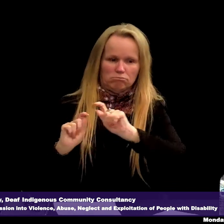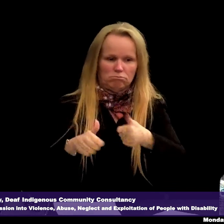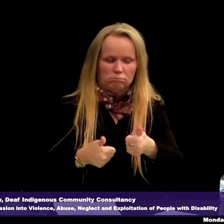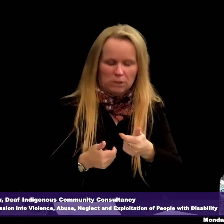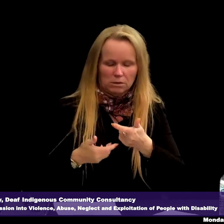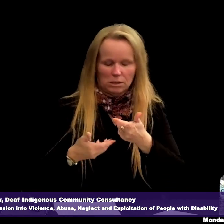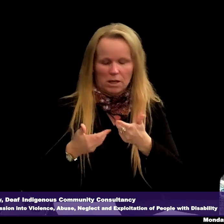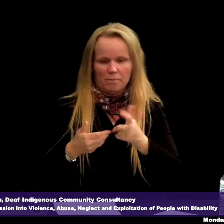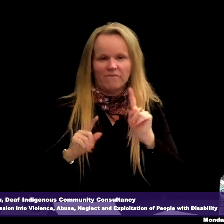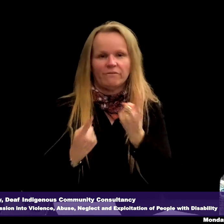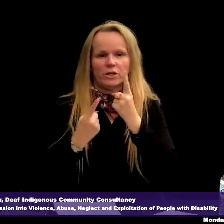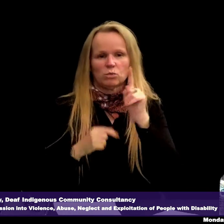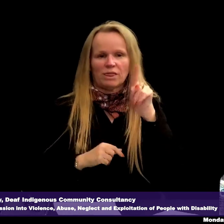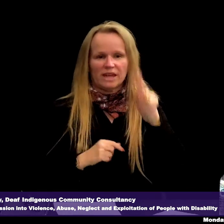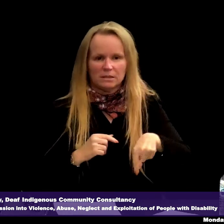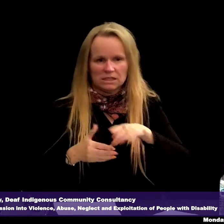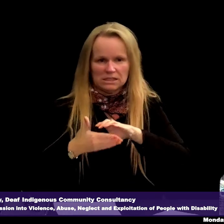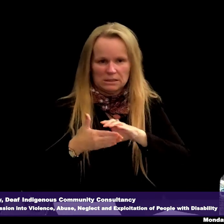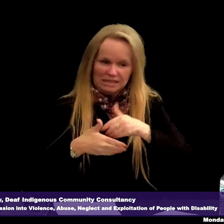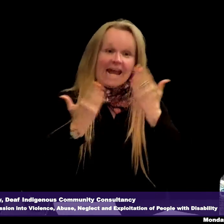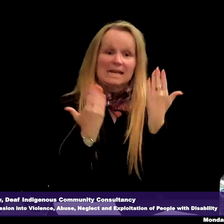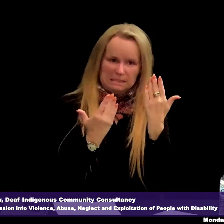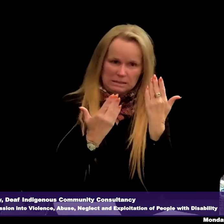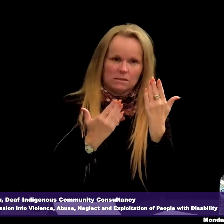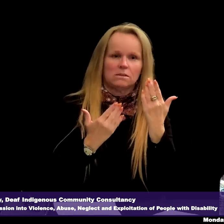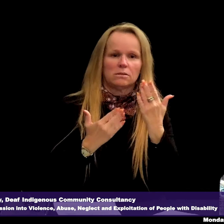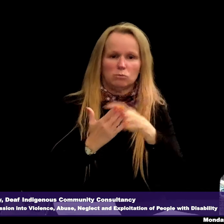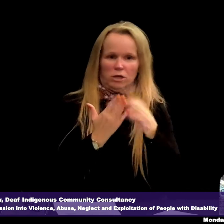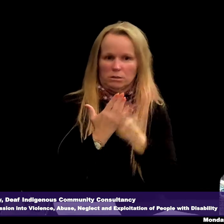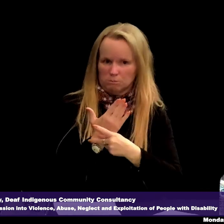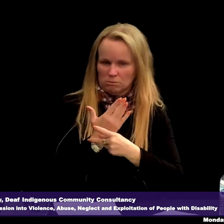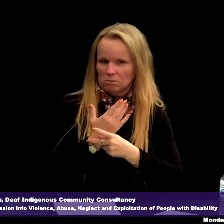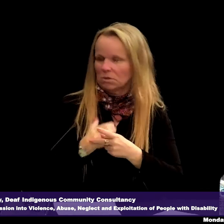establishing the First 1,000 Days program.